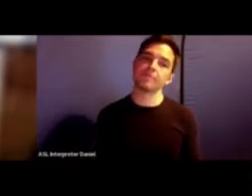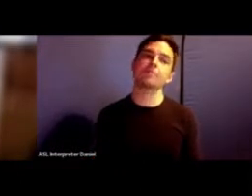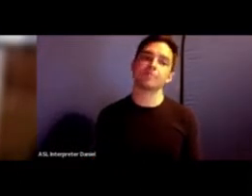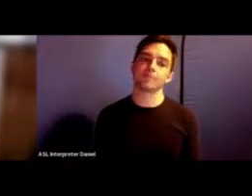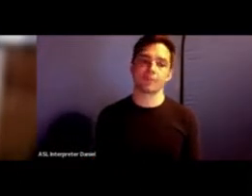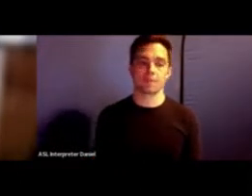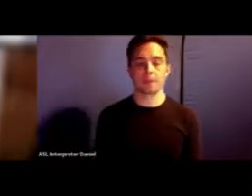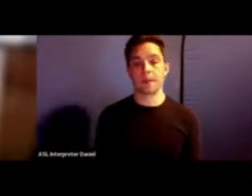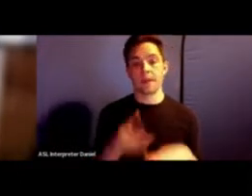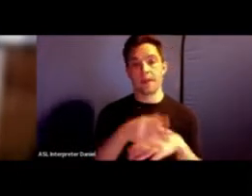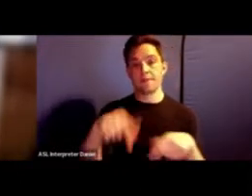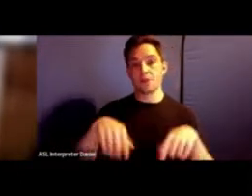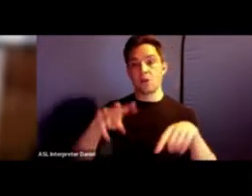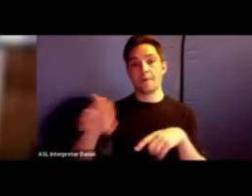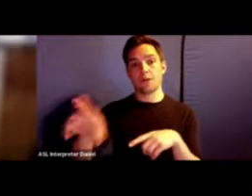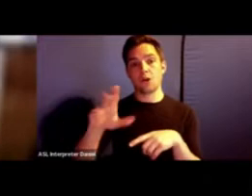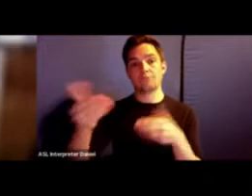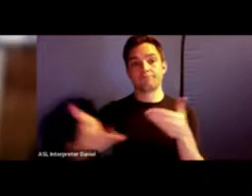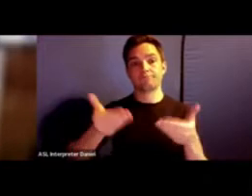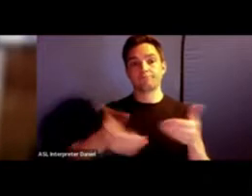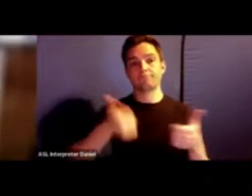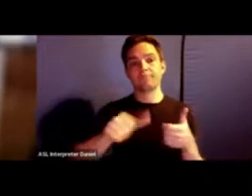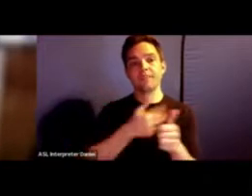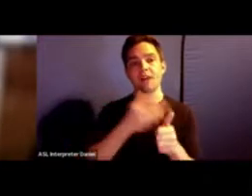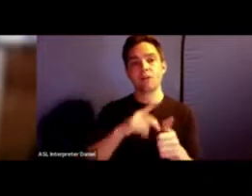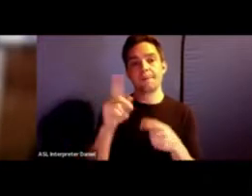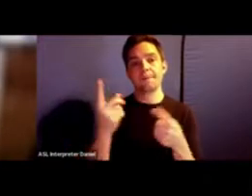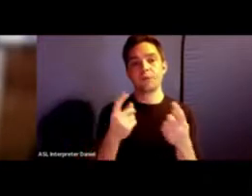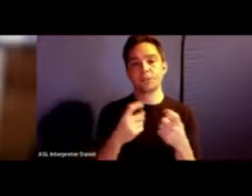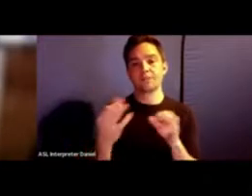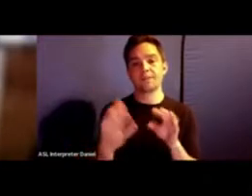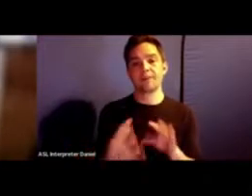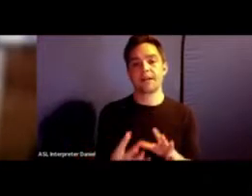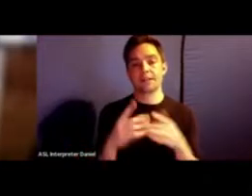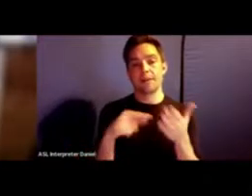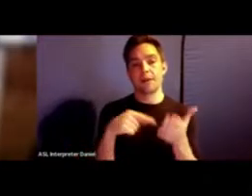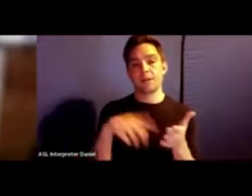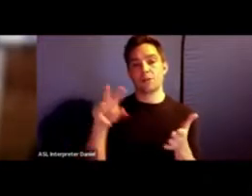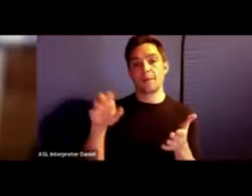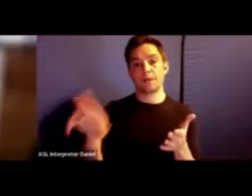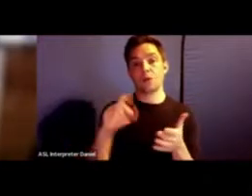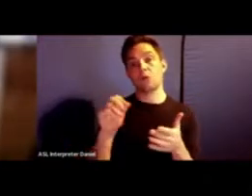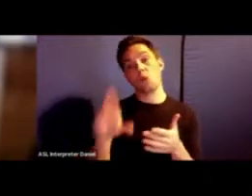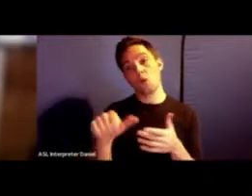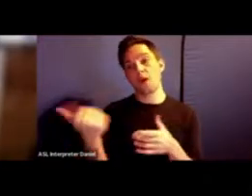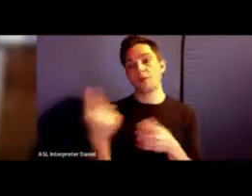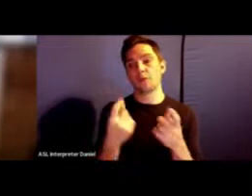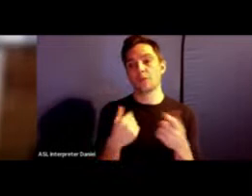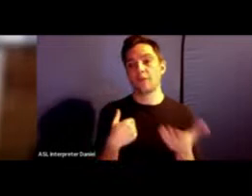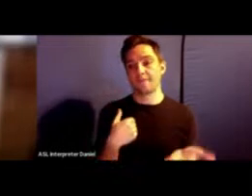After this webinar, we welcome any follow up questions and feedback about this webinar or other questions you have at our